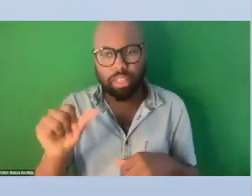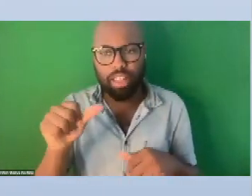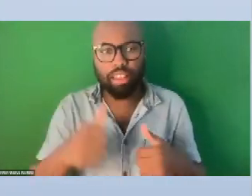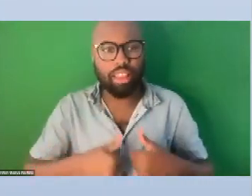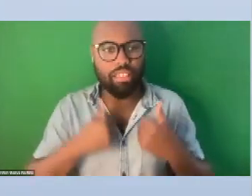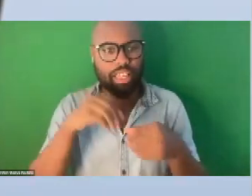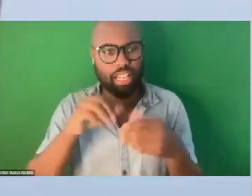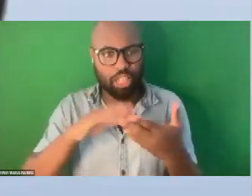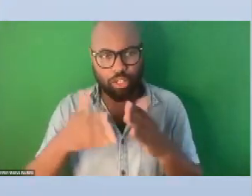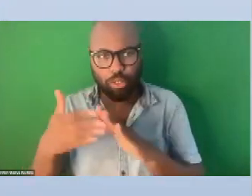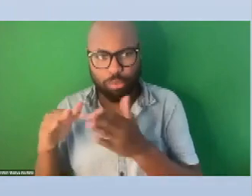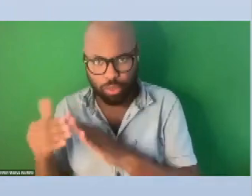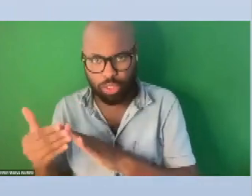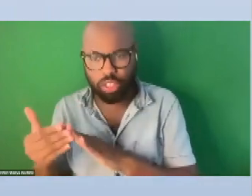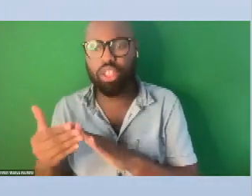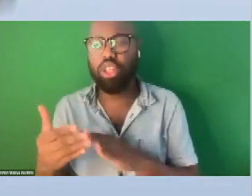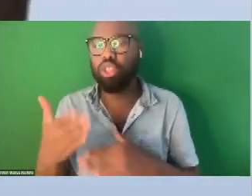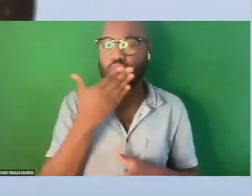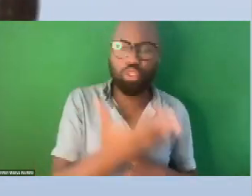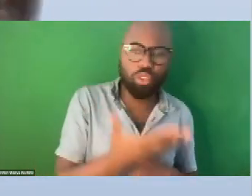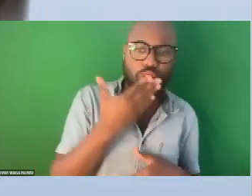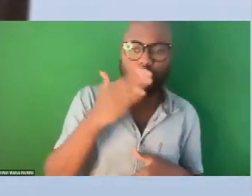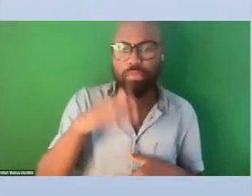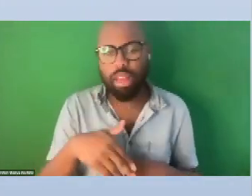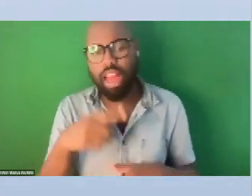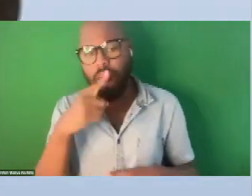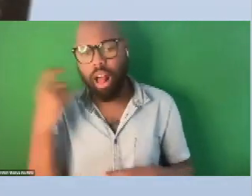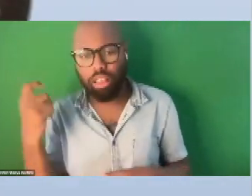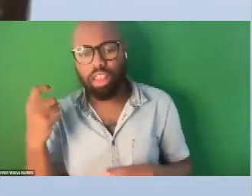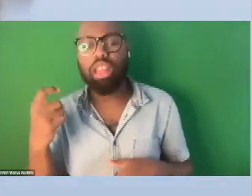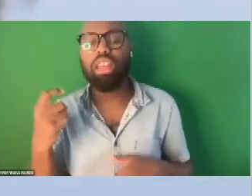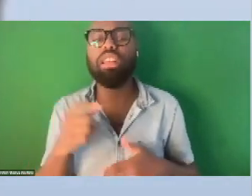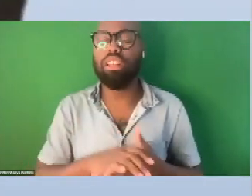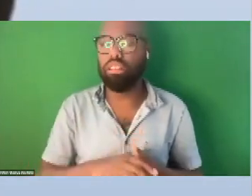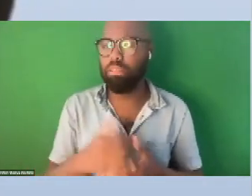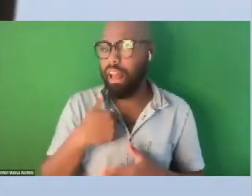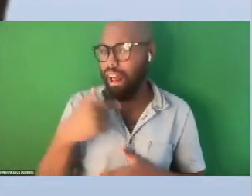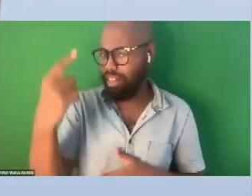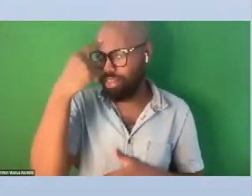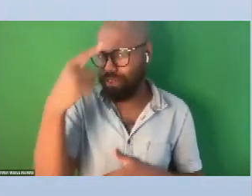There is the good, the bad, and the ugly. I do think there's still such a great lack of